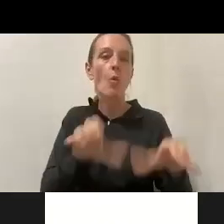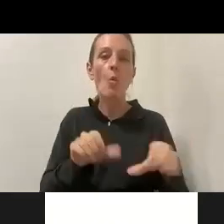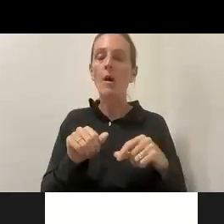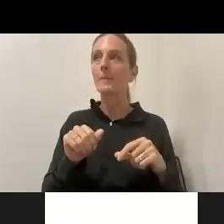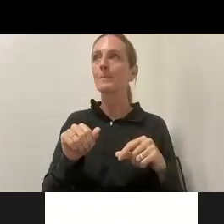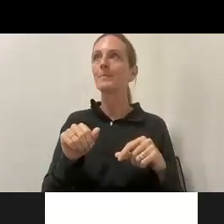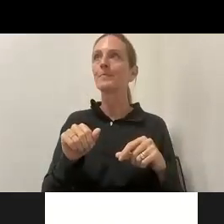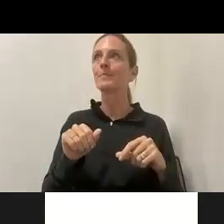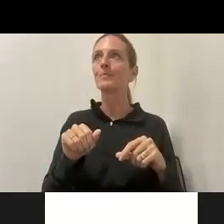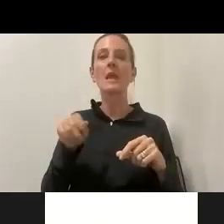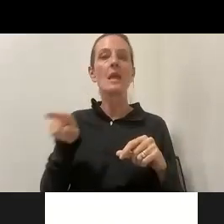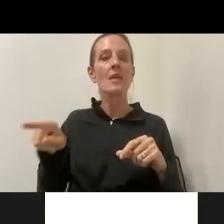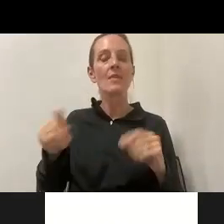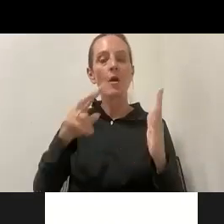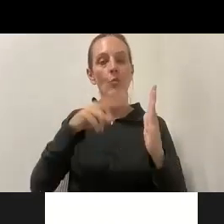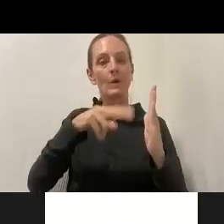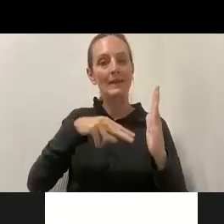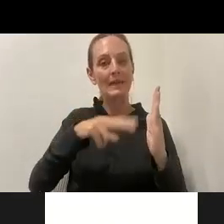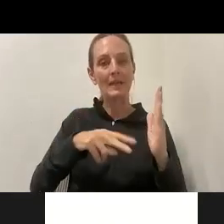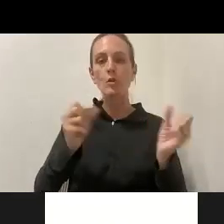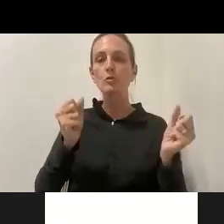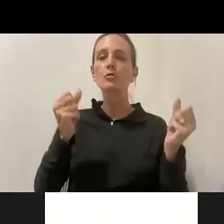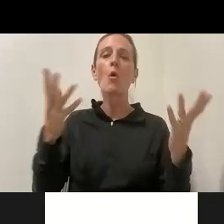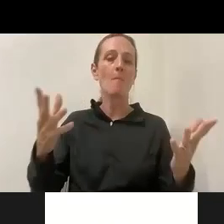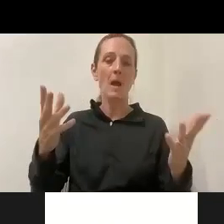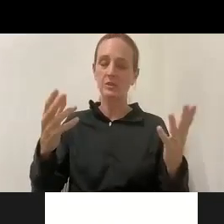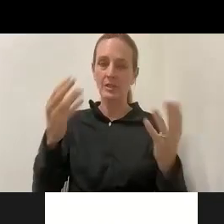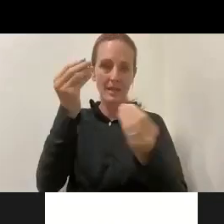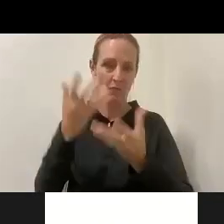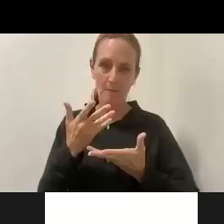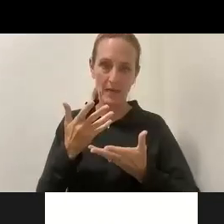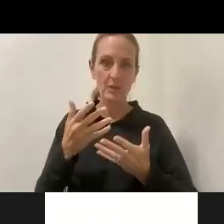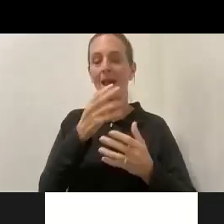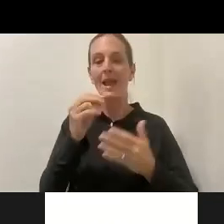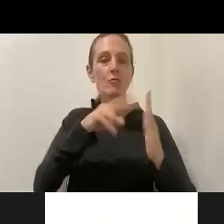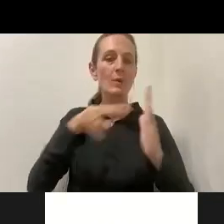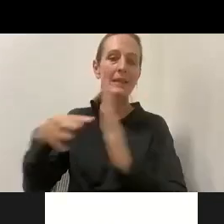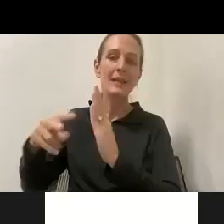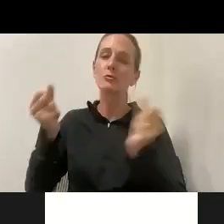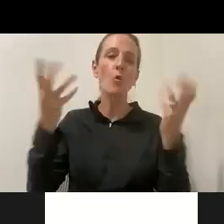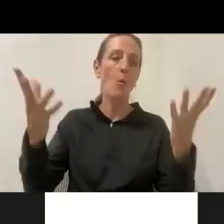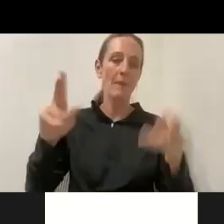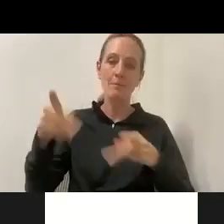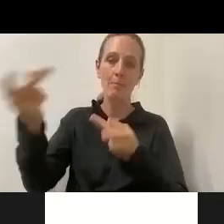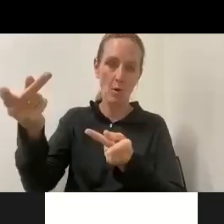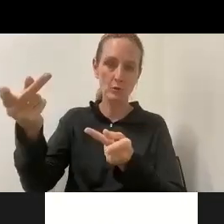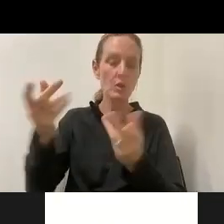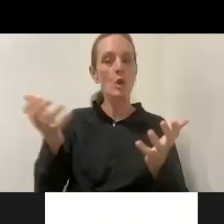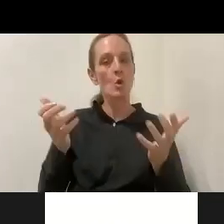they are reading, like I said before, they are reading so much information, and going through so many proposals, you want to keep your simple and easy to understand.